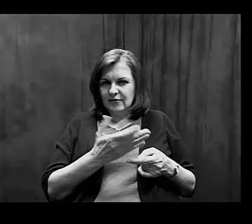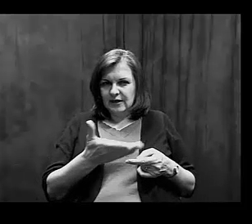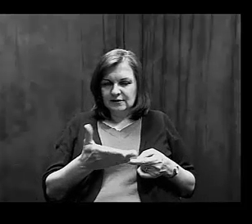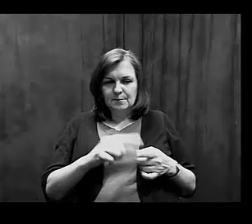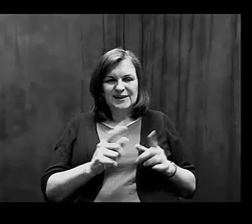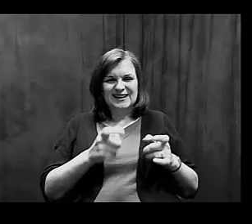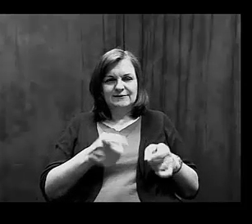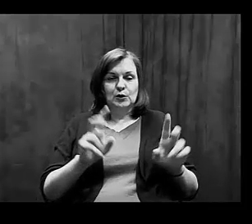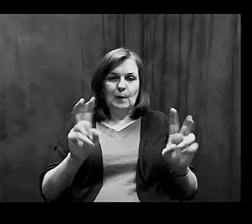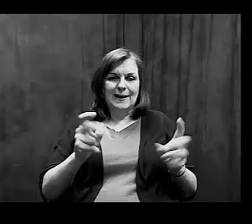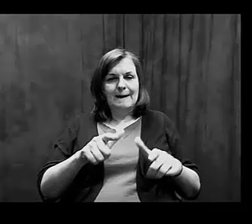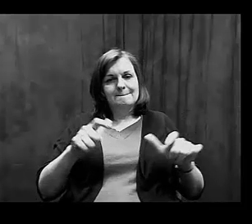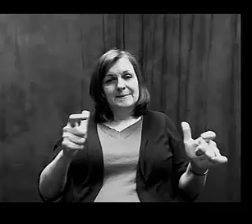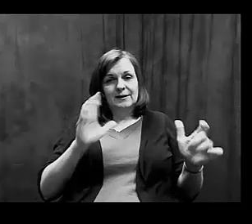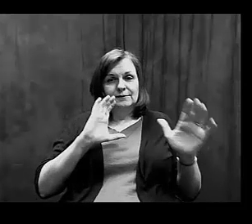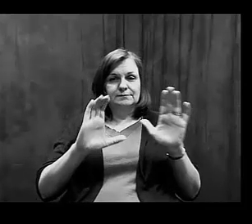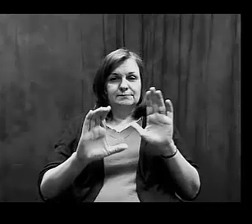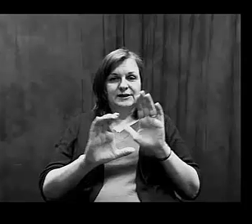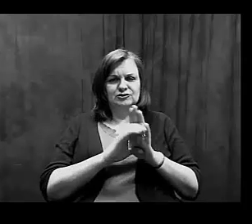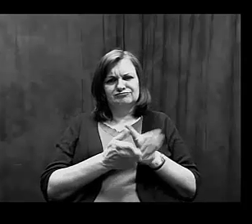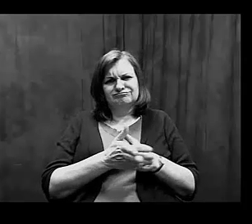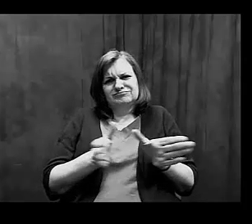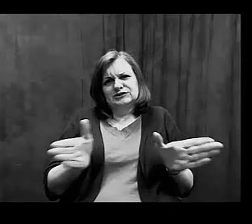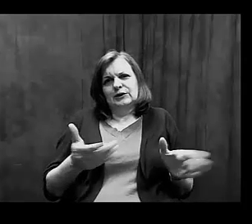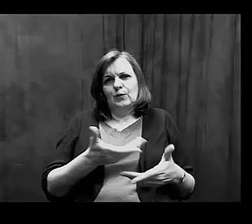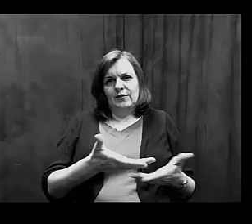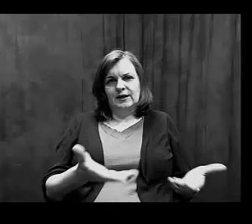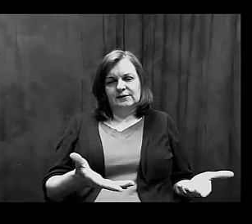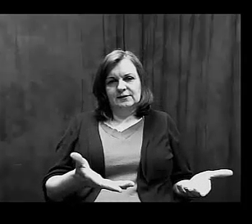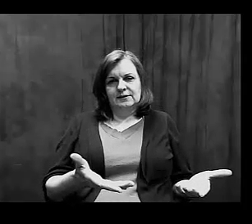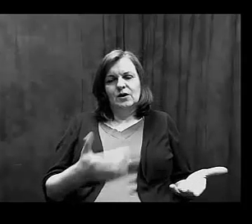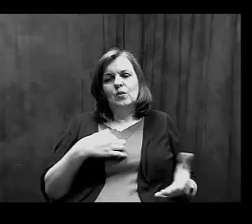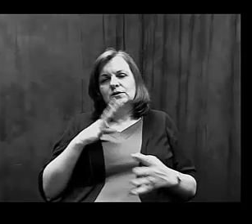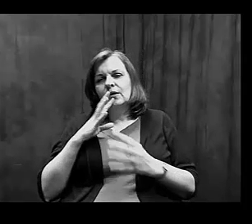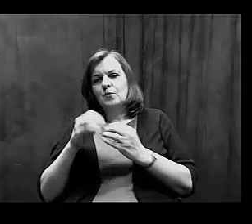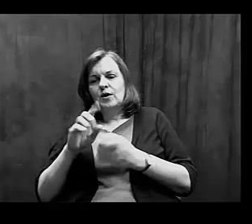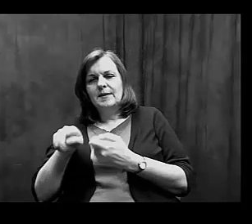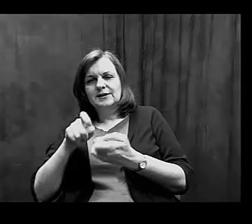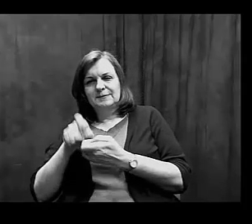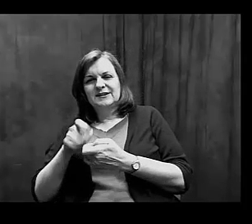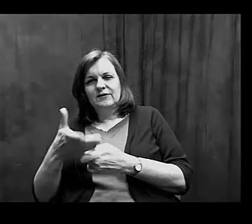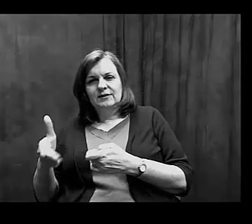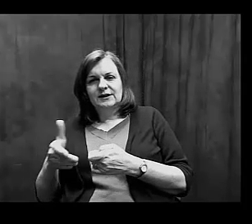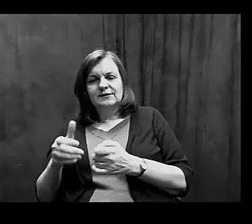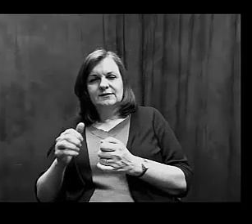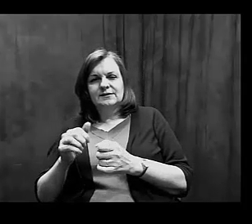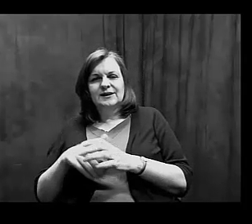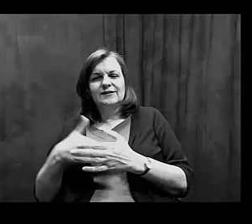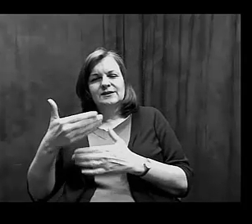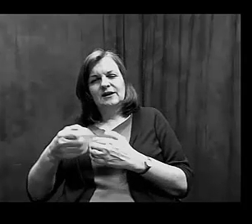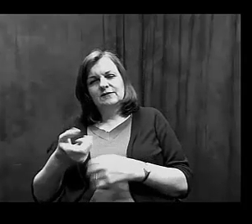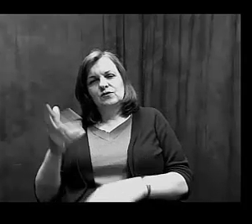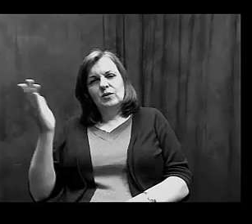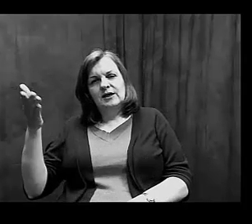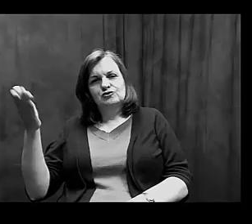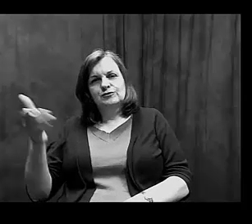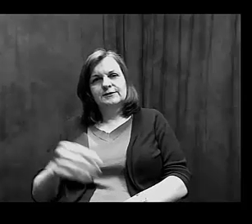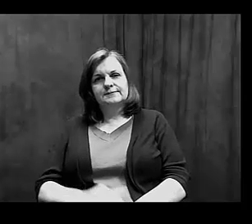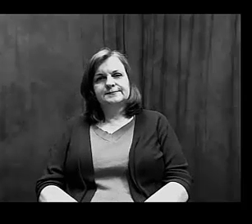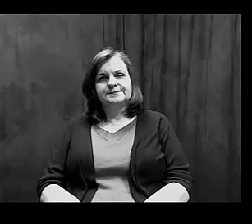ok - we will get into more of the specific details with genetics in the next couple of lectures